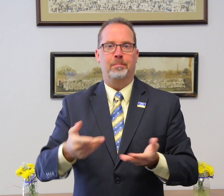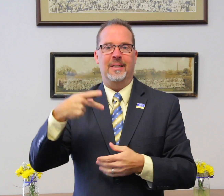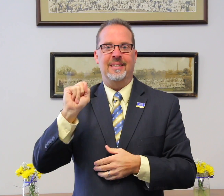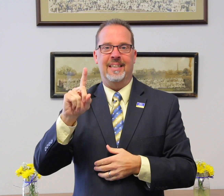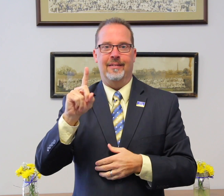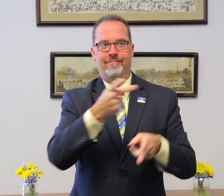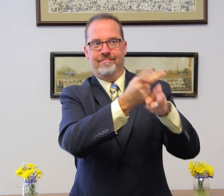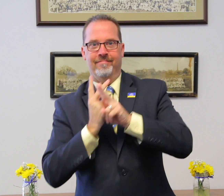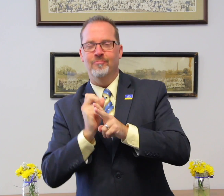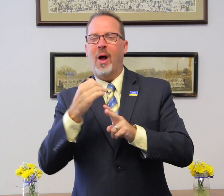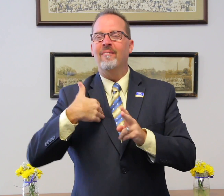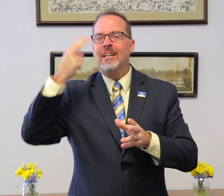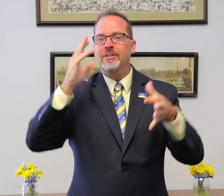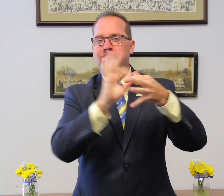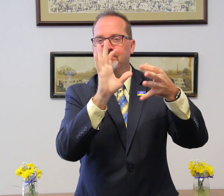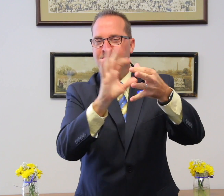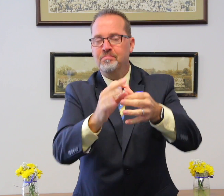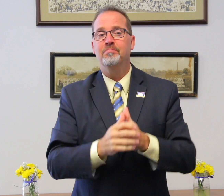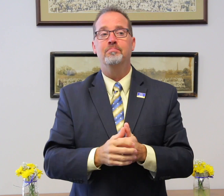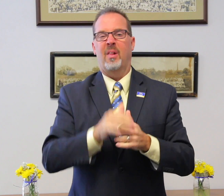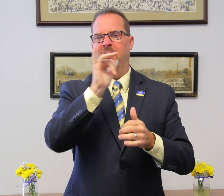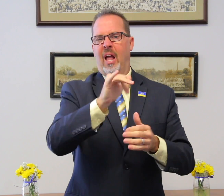principal at PSD, so that is a really interesting historical